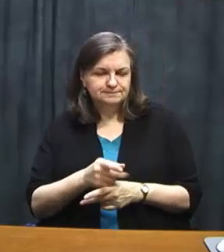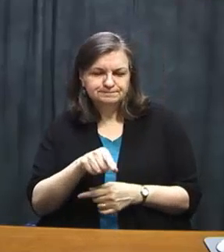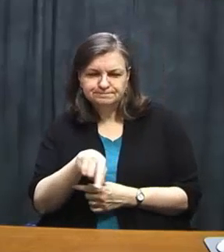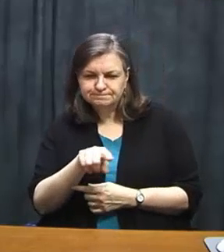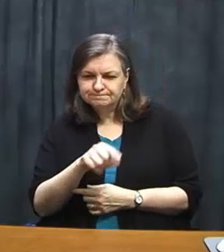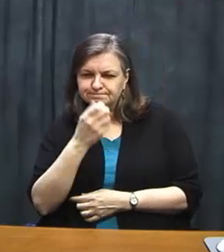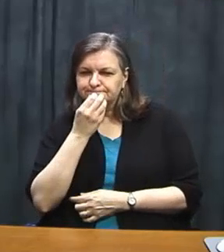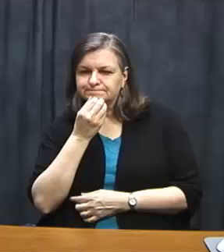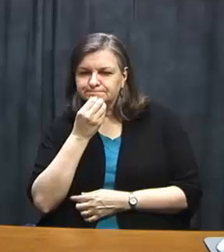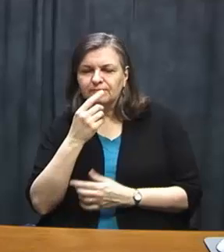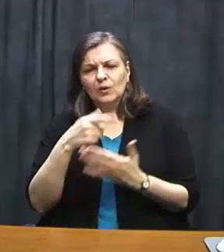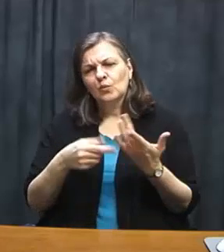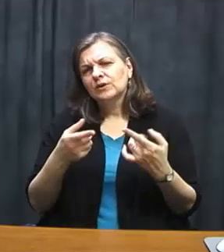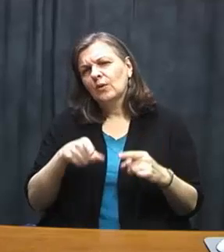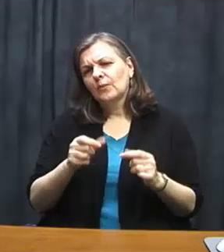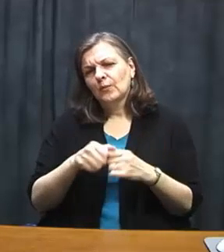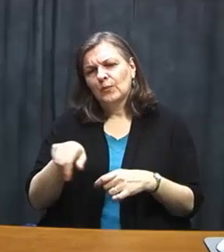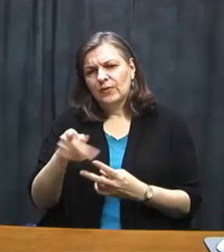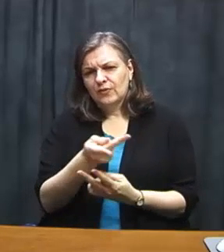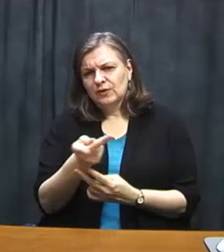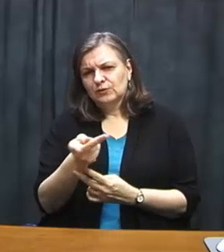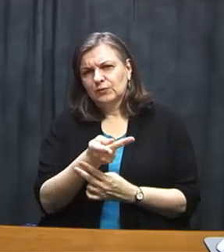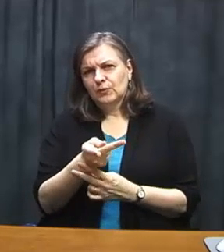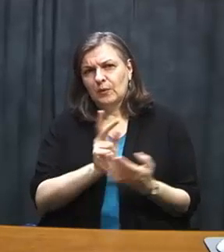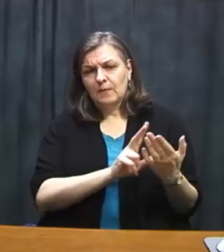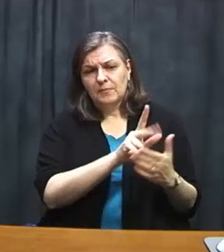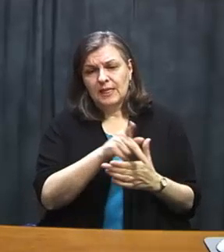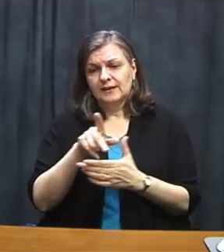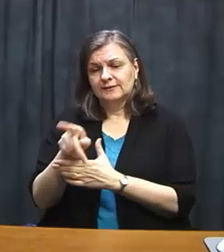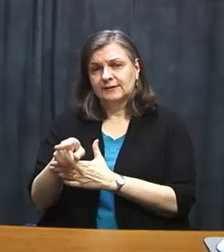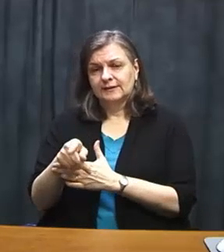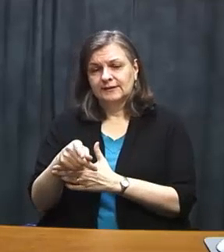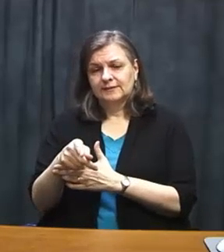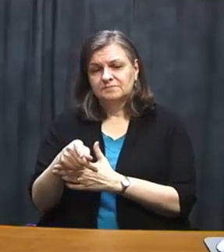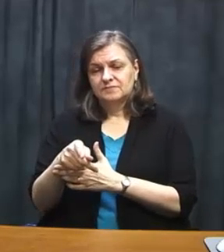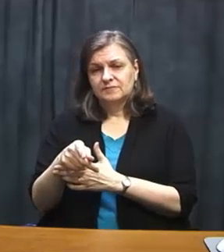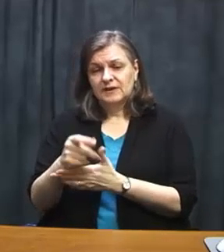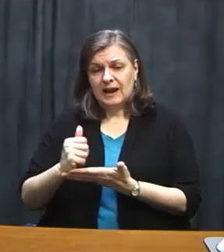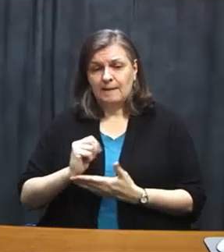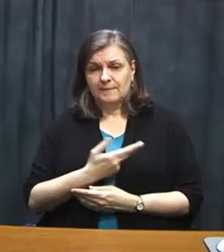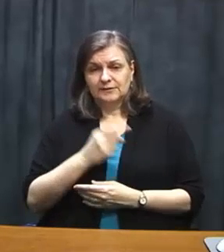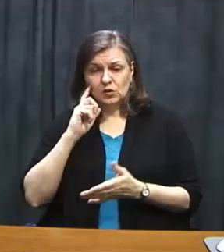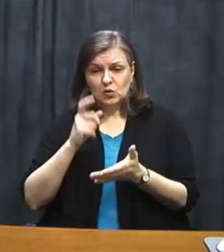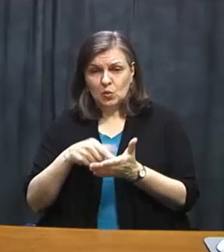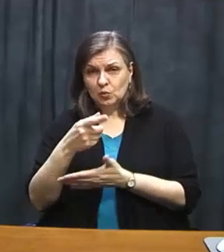what's going on with these plants that would help us to determine what's different about them